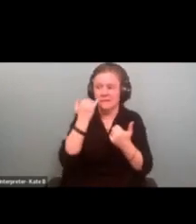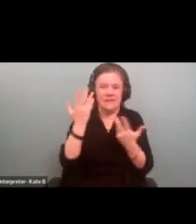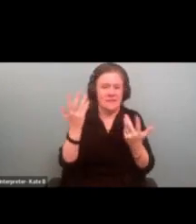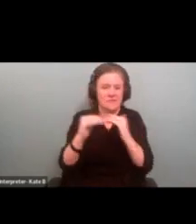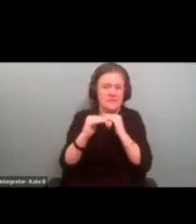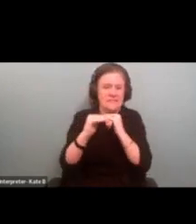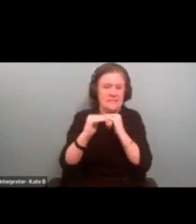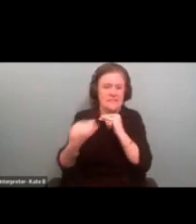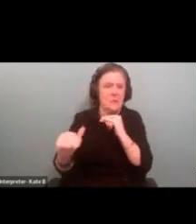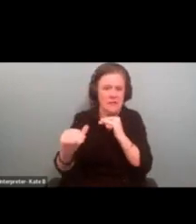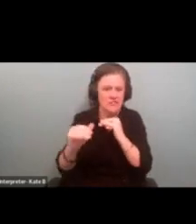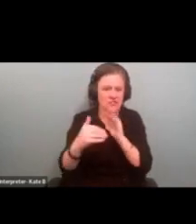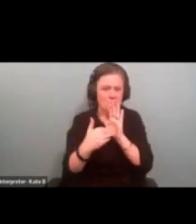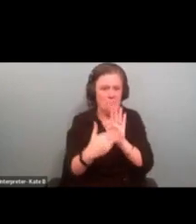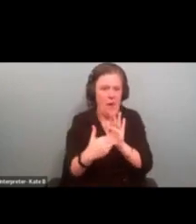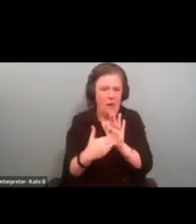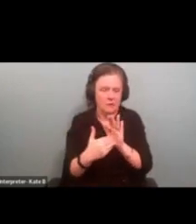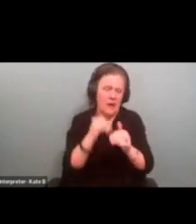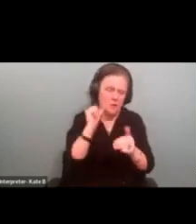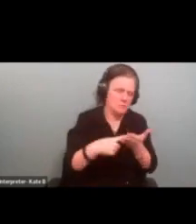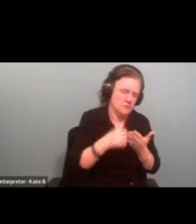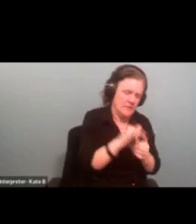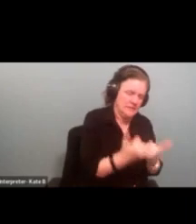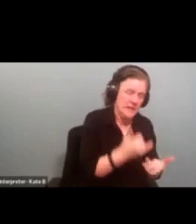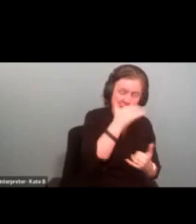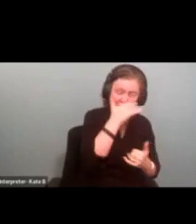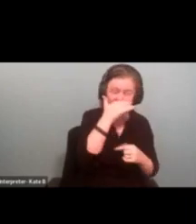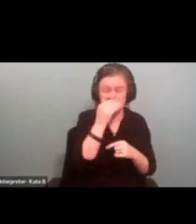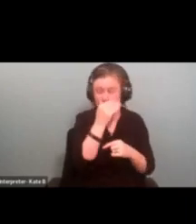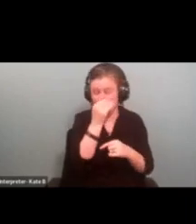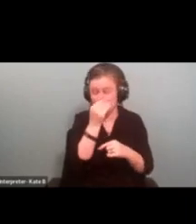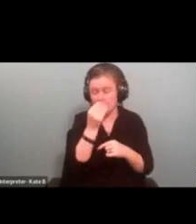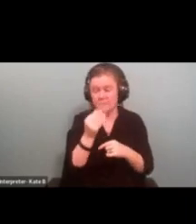which I know we're not talking about today. But I just want to point out that when families